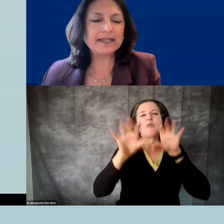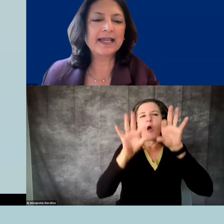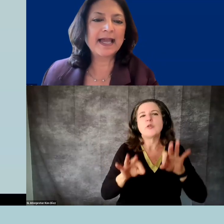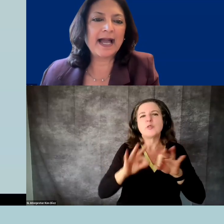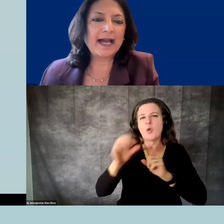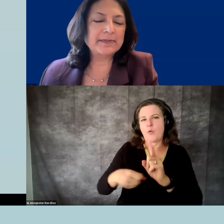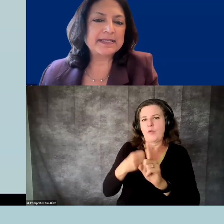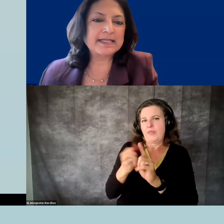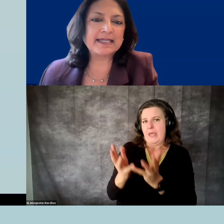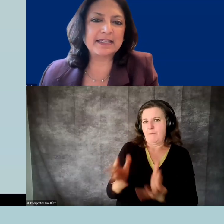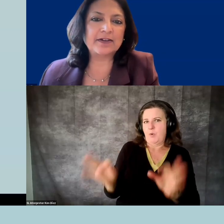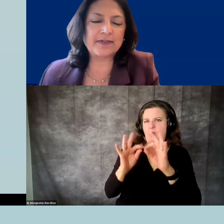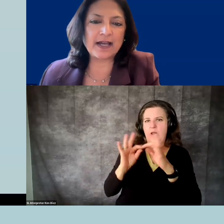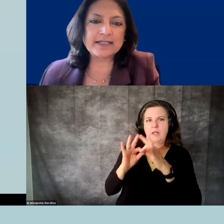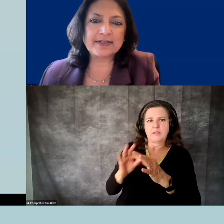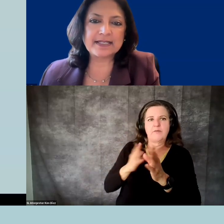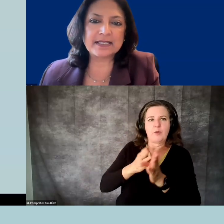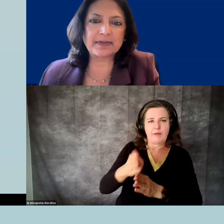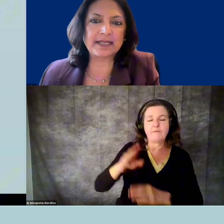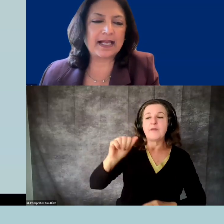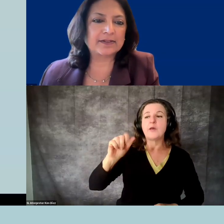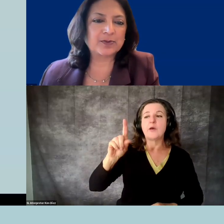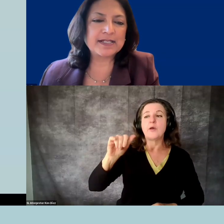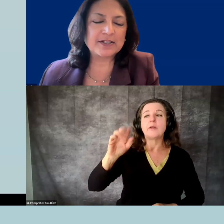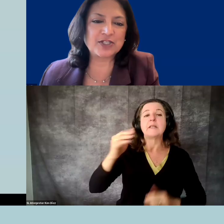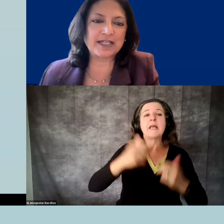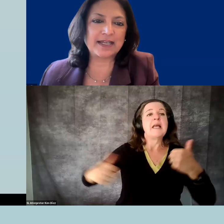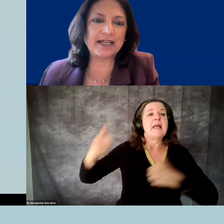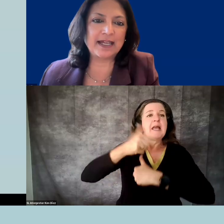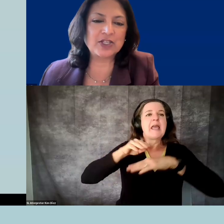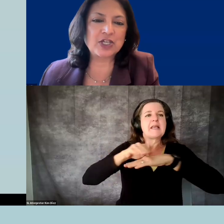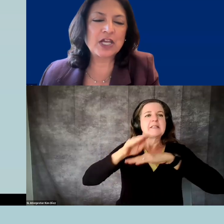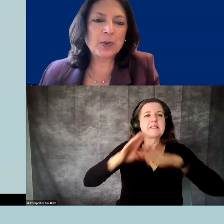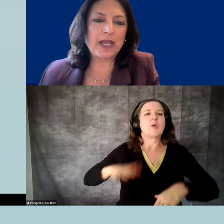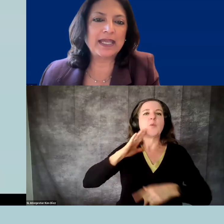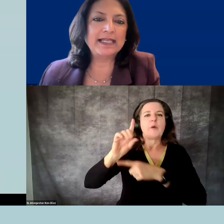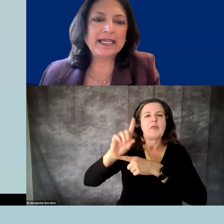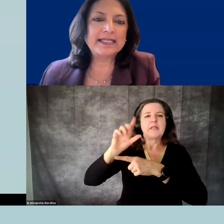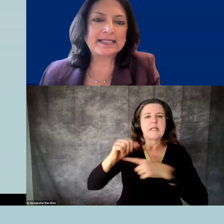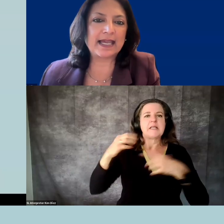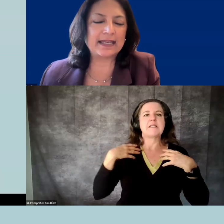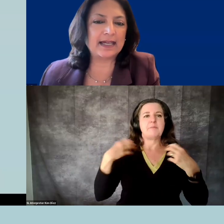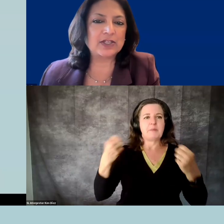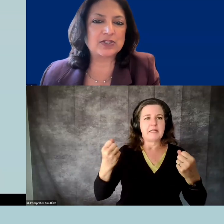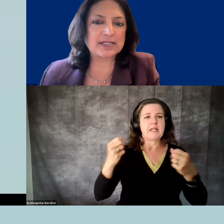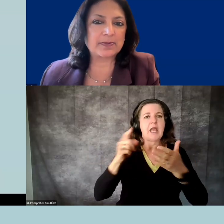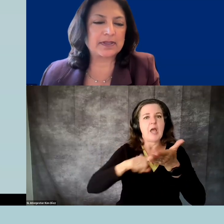Adam is a senior advisor for Disability Health Research at NIH where he leads the NIH Disability